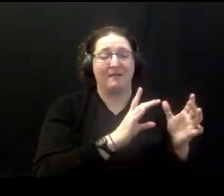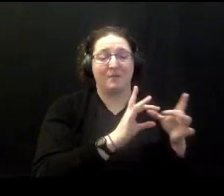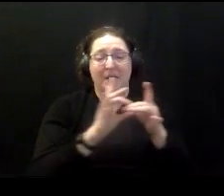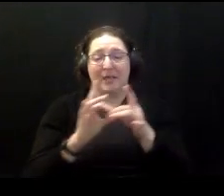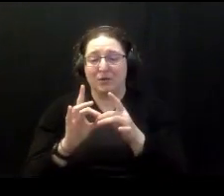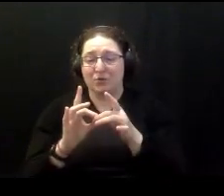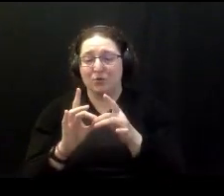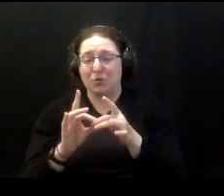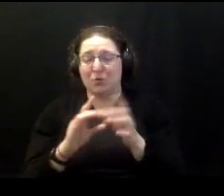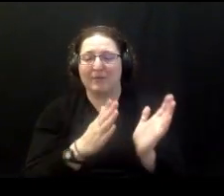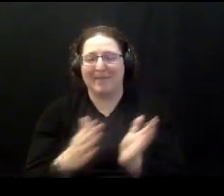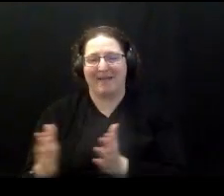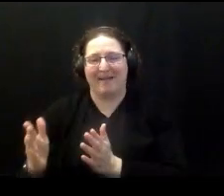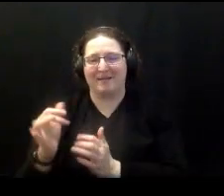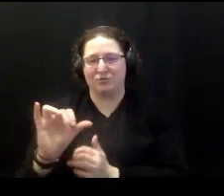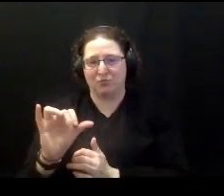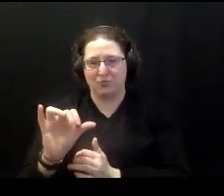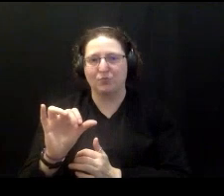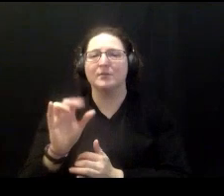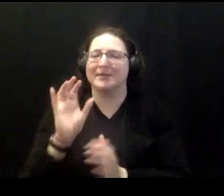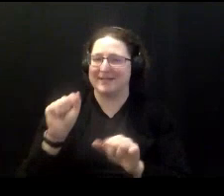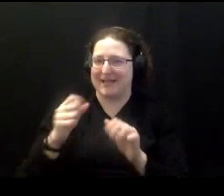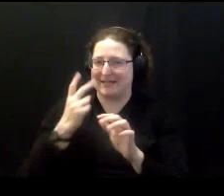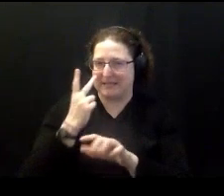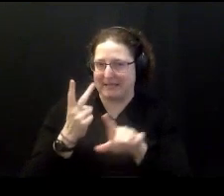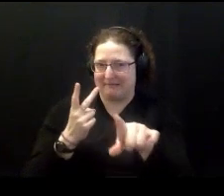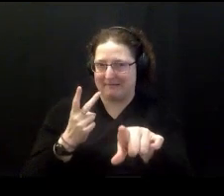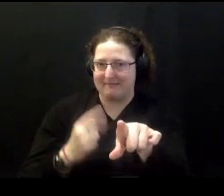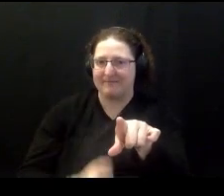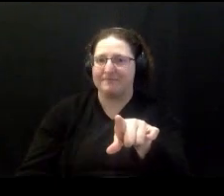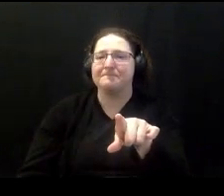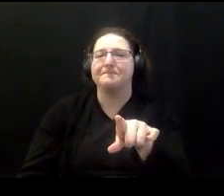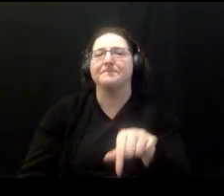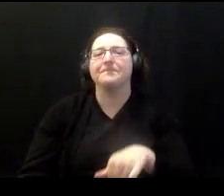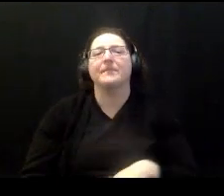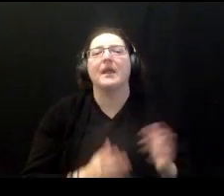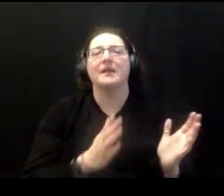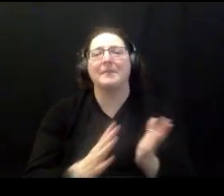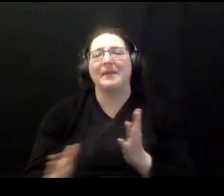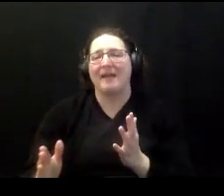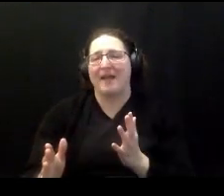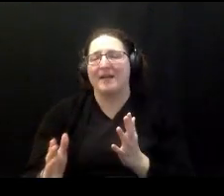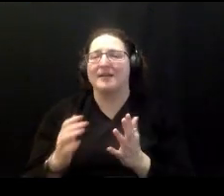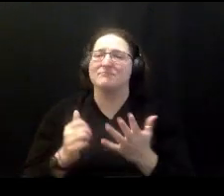like you see here on the slide, the planning significance is based on how likely it is that